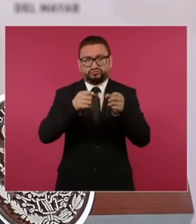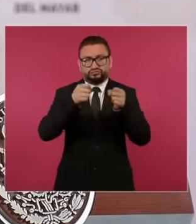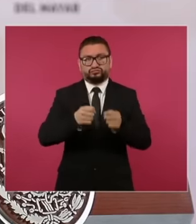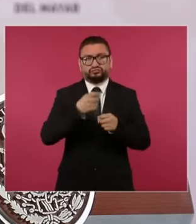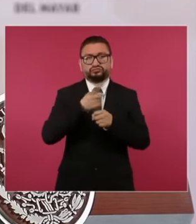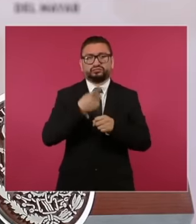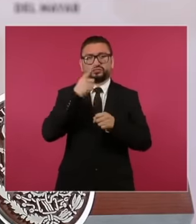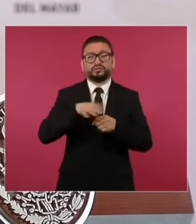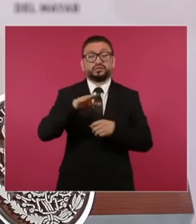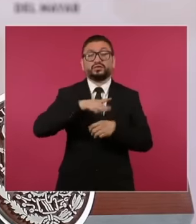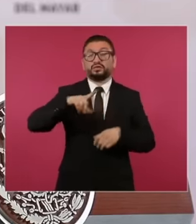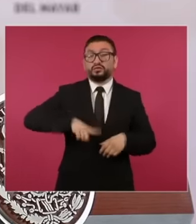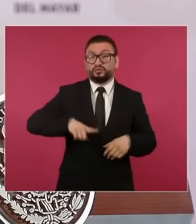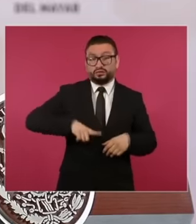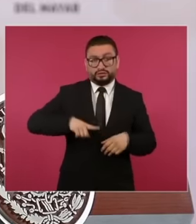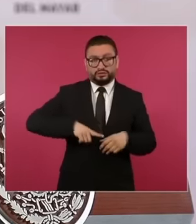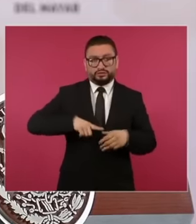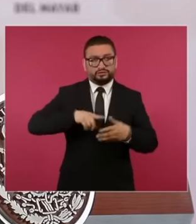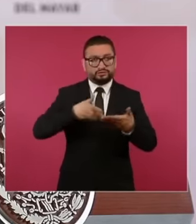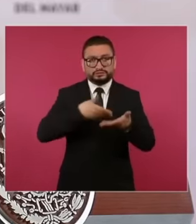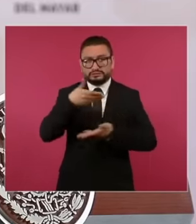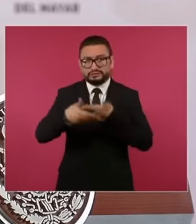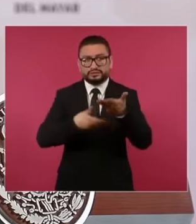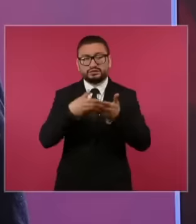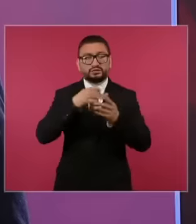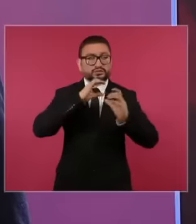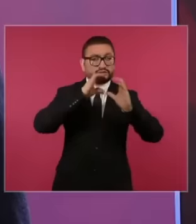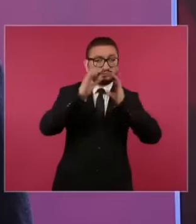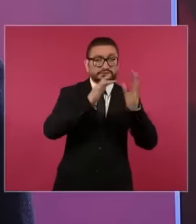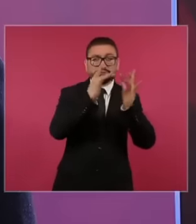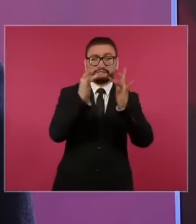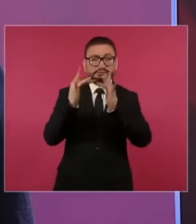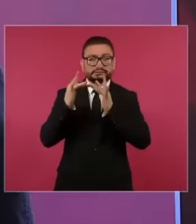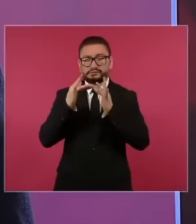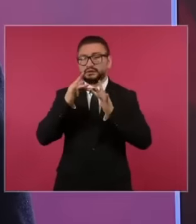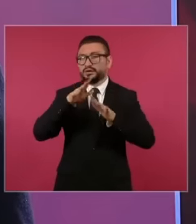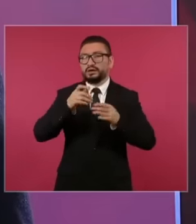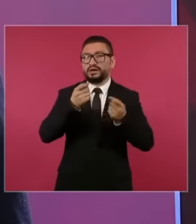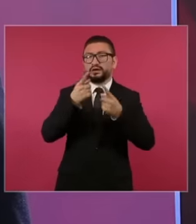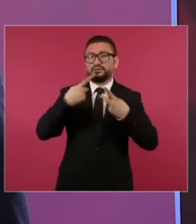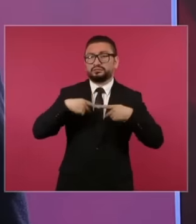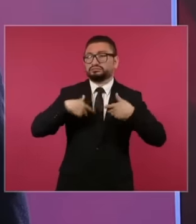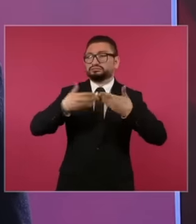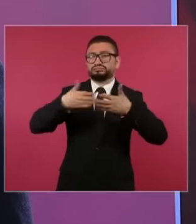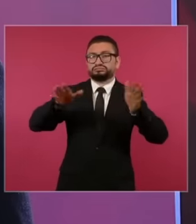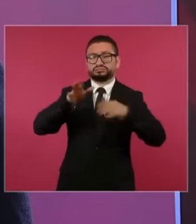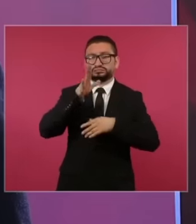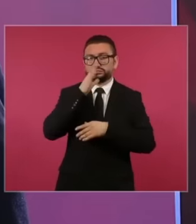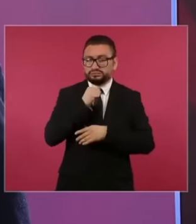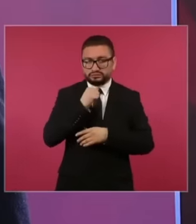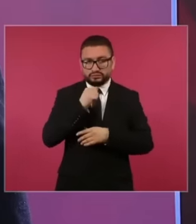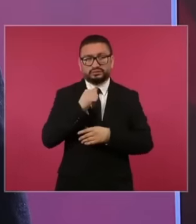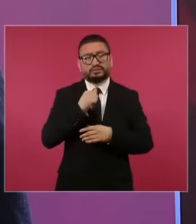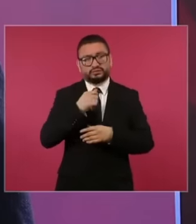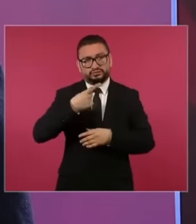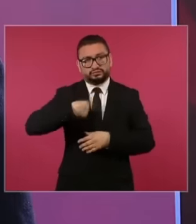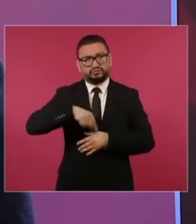the government from providing service. of telecommunications to the open population and we can only reach a